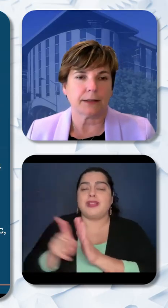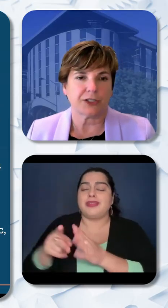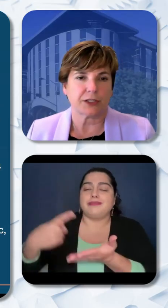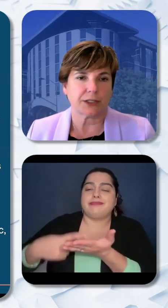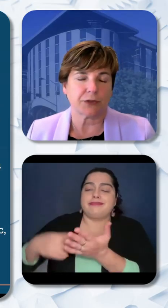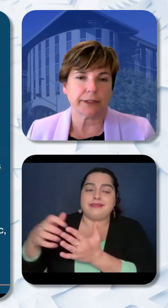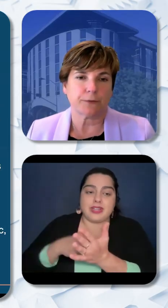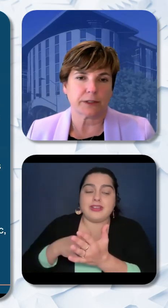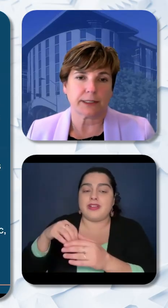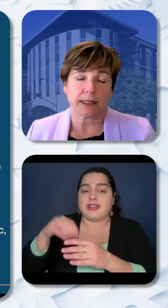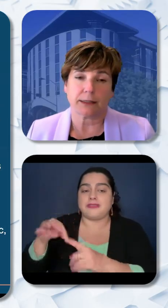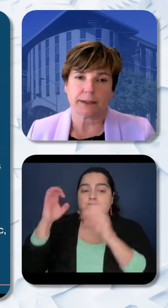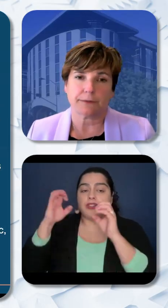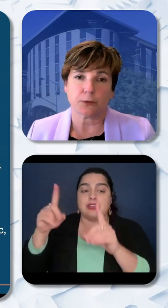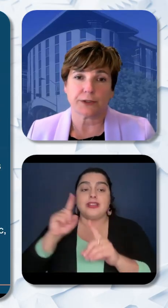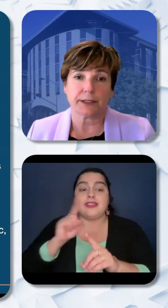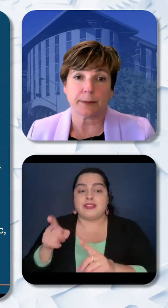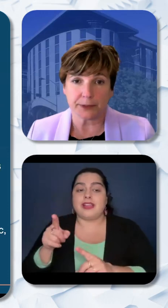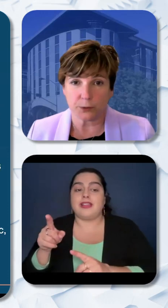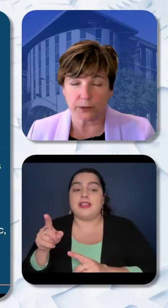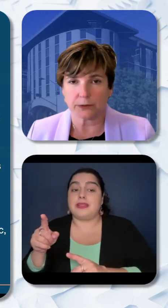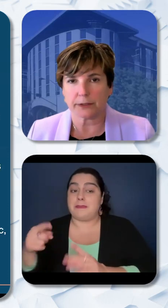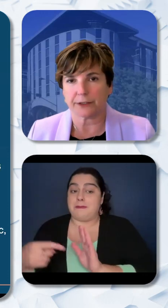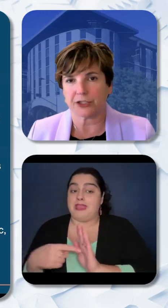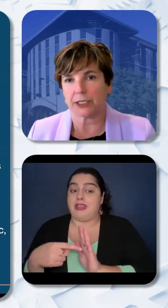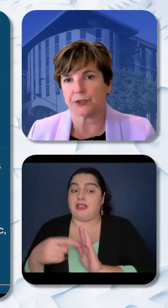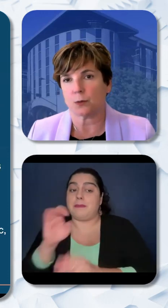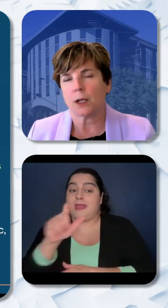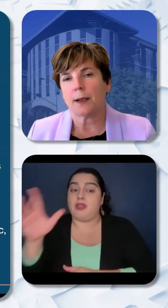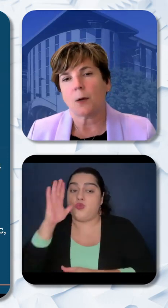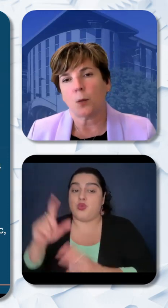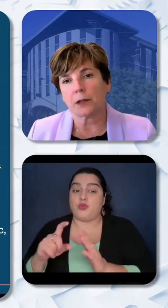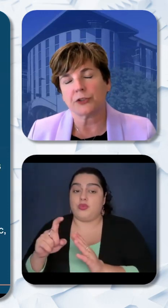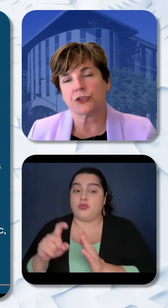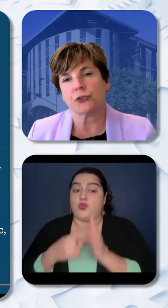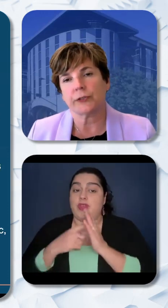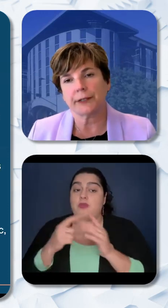And the legislation reinforces California's commitment to inclusive education while ensuring